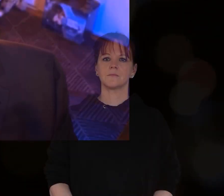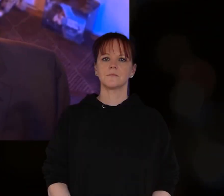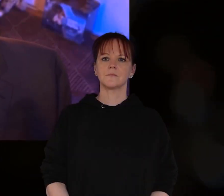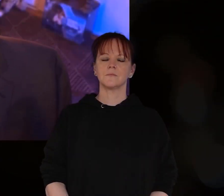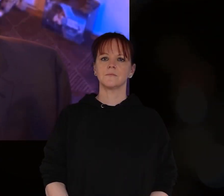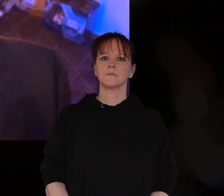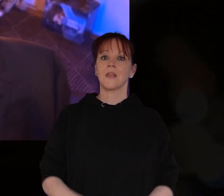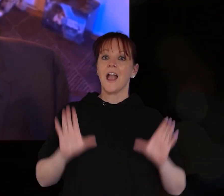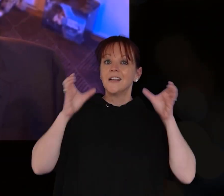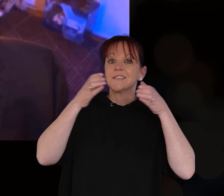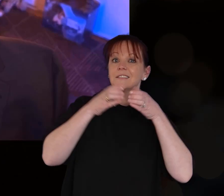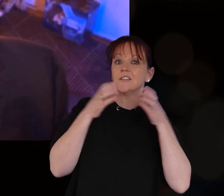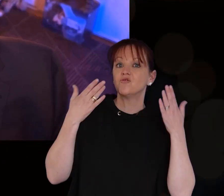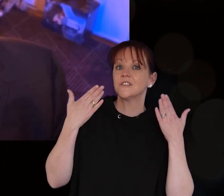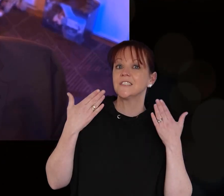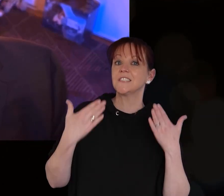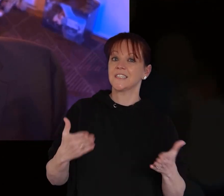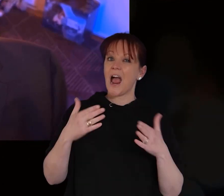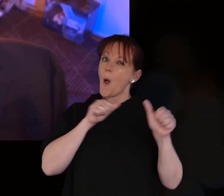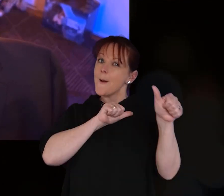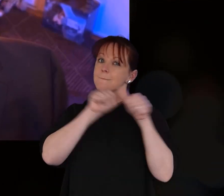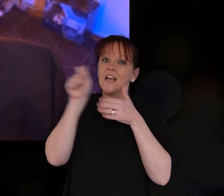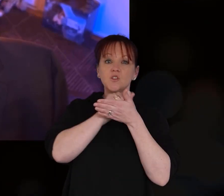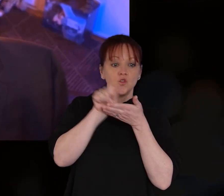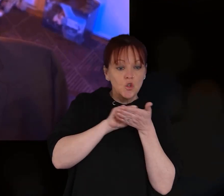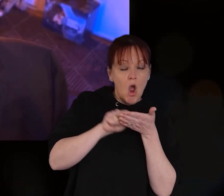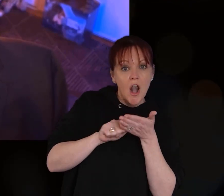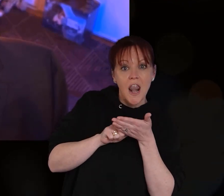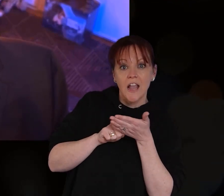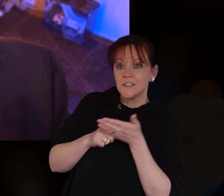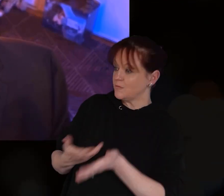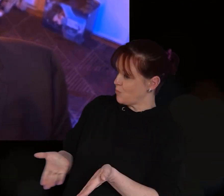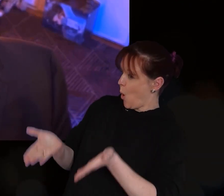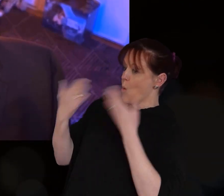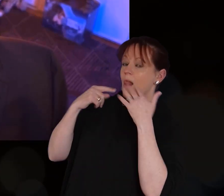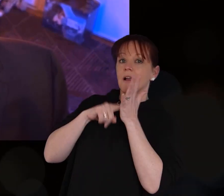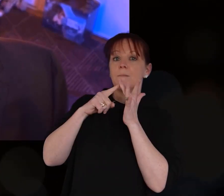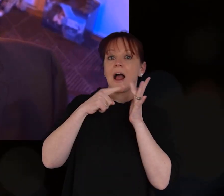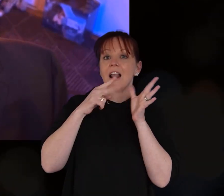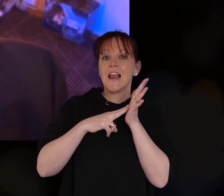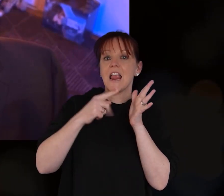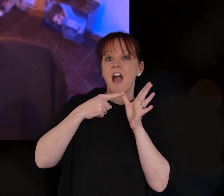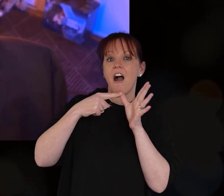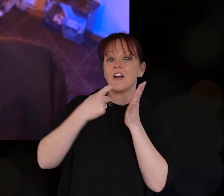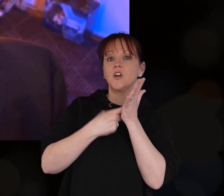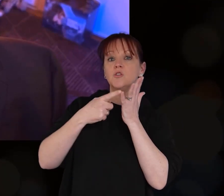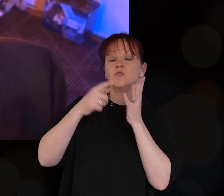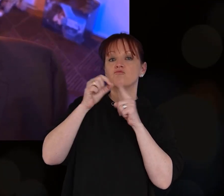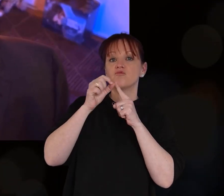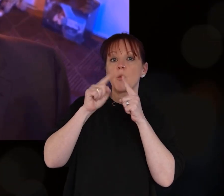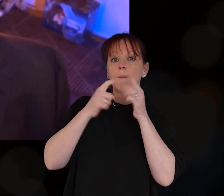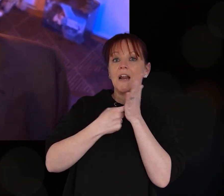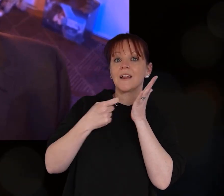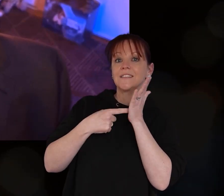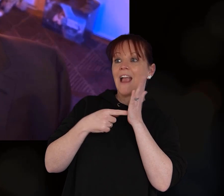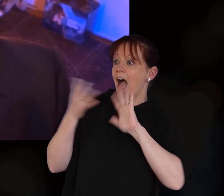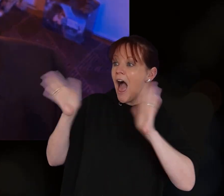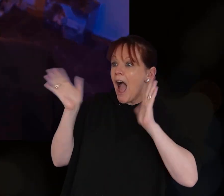Our next category is Best Journalism. To present this, I'd like to welcome back my good friend Liana Ruppert. Hi, Liana!